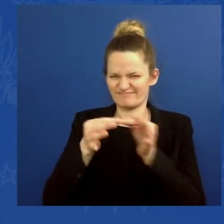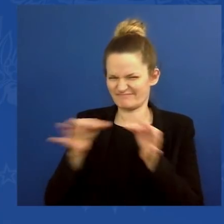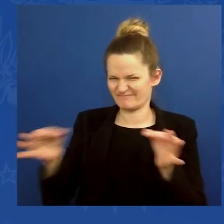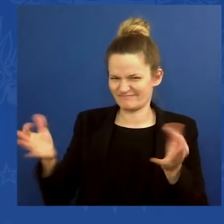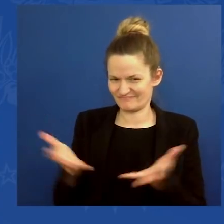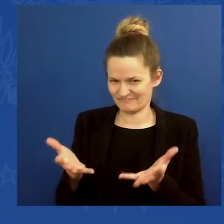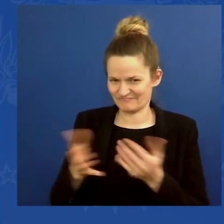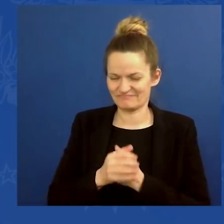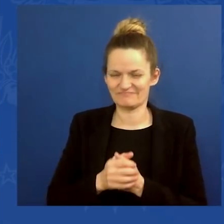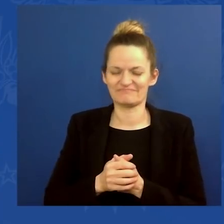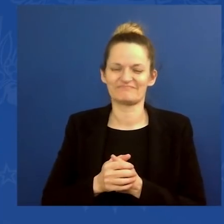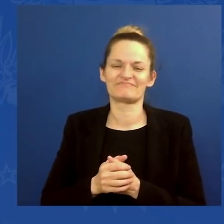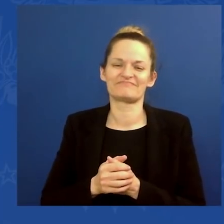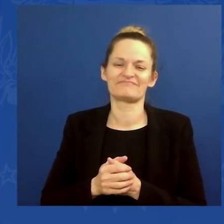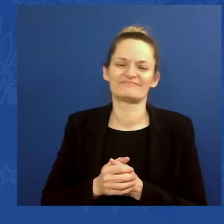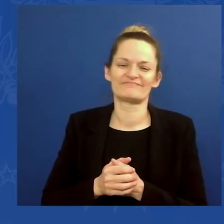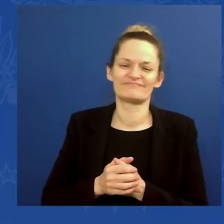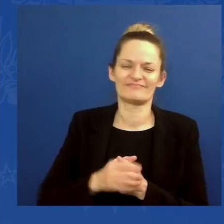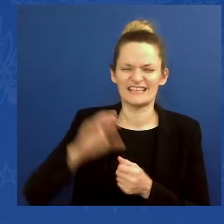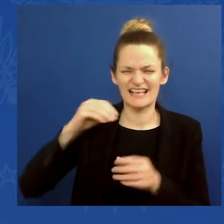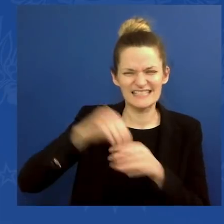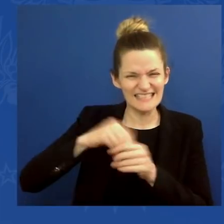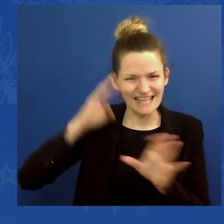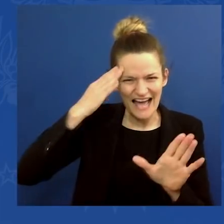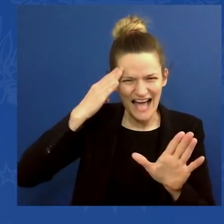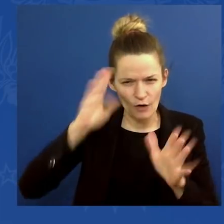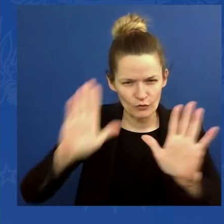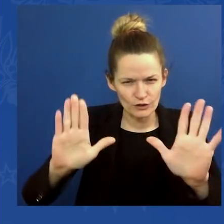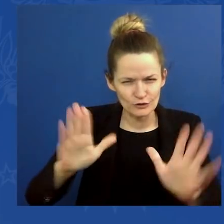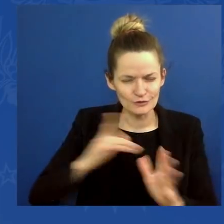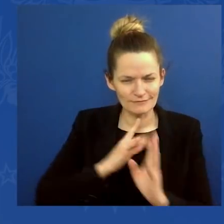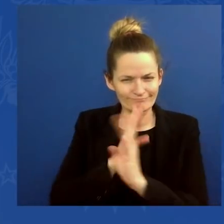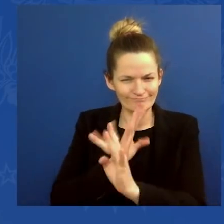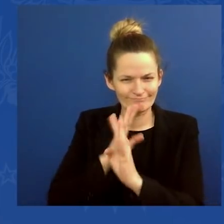And it goes like this. It's an Irish toast: